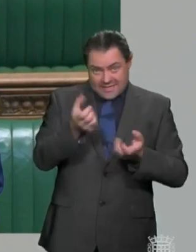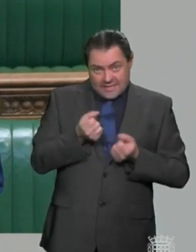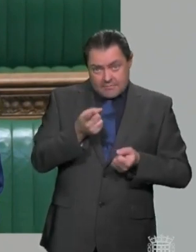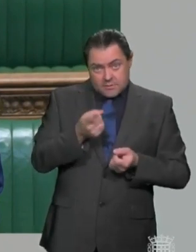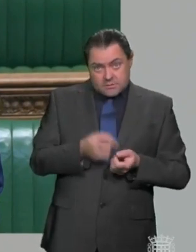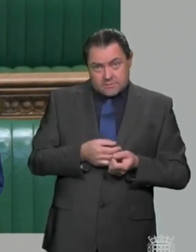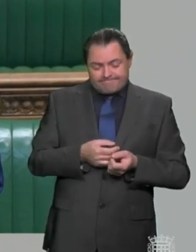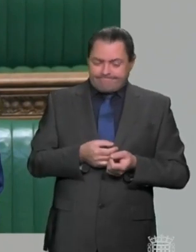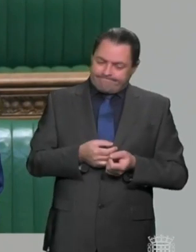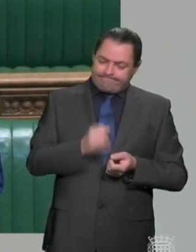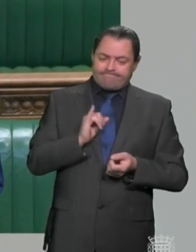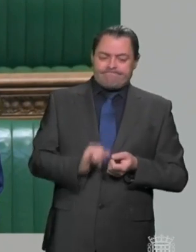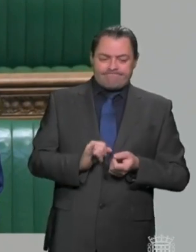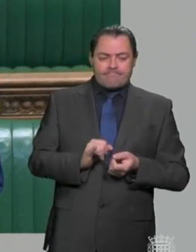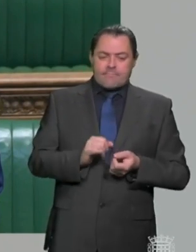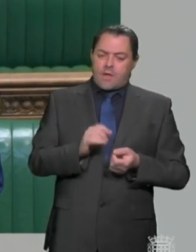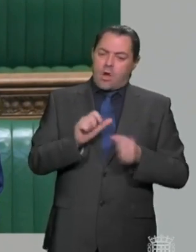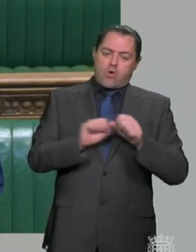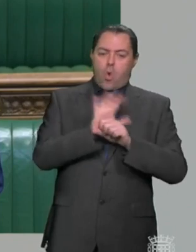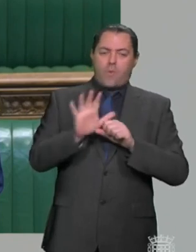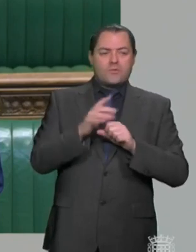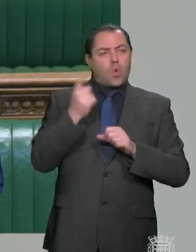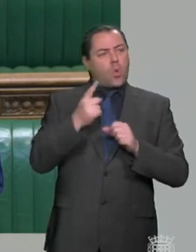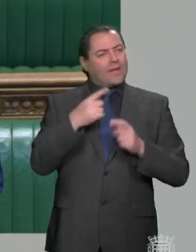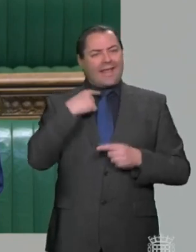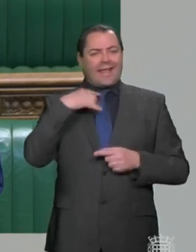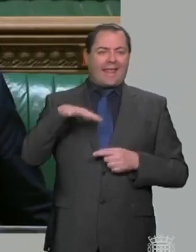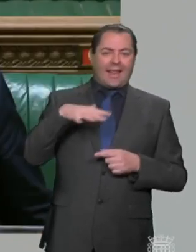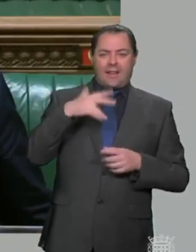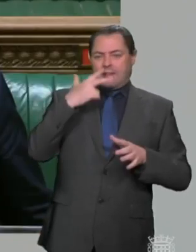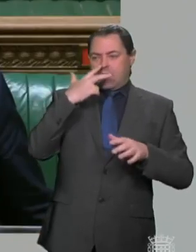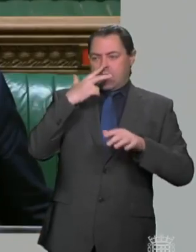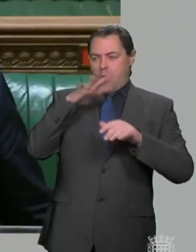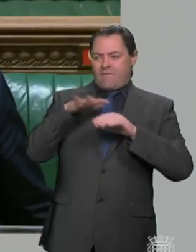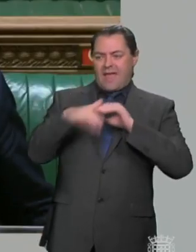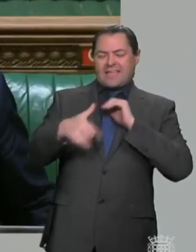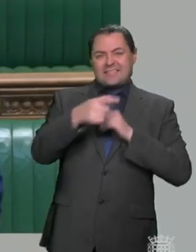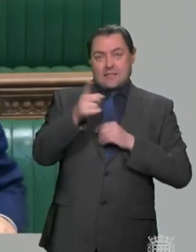that he used the words “Covid is only killing 80-year-olds” or words to that effect?